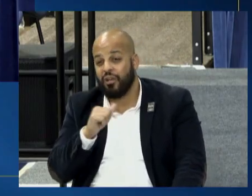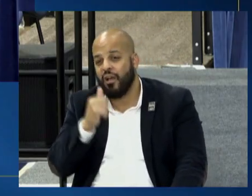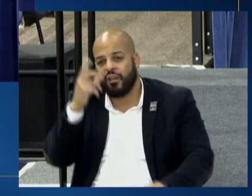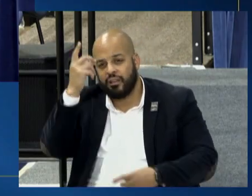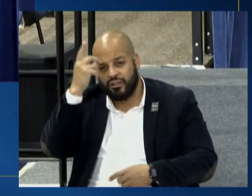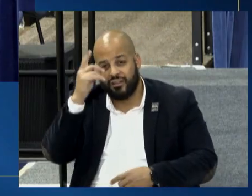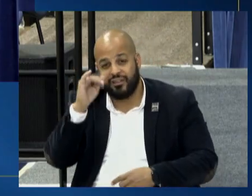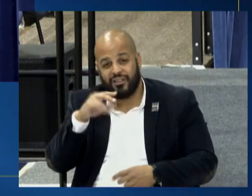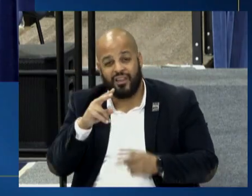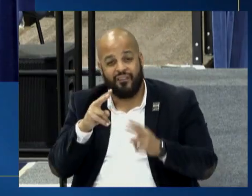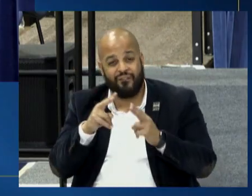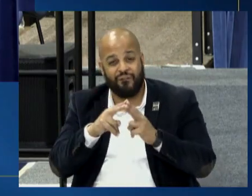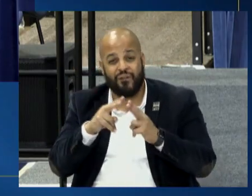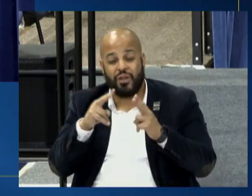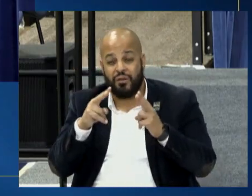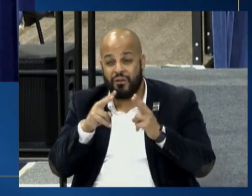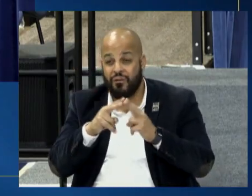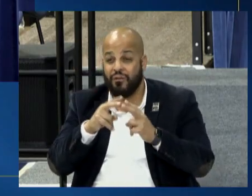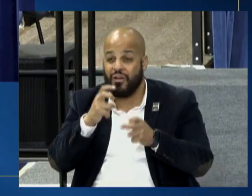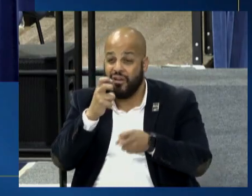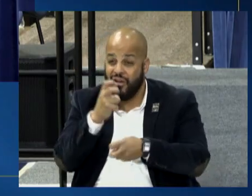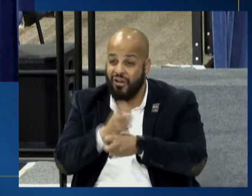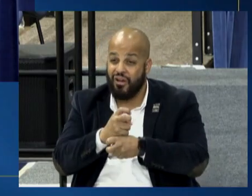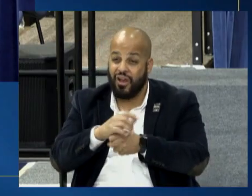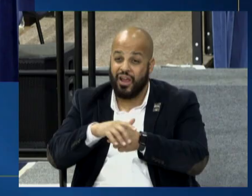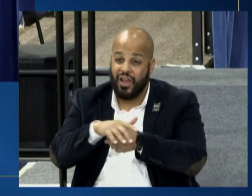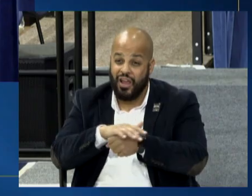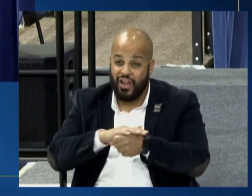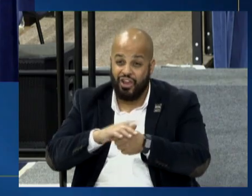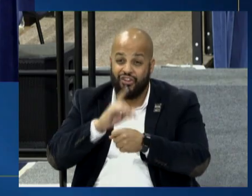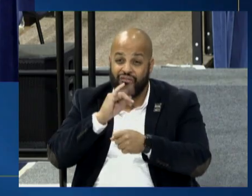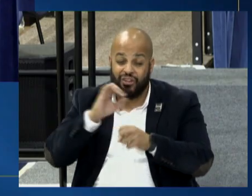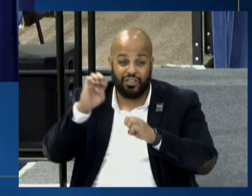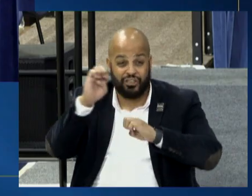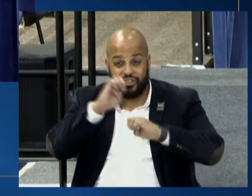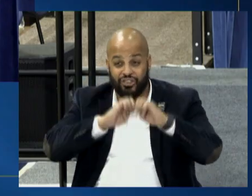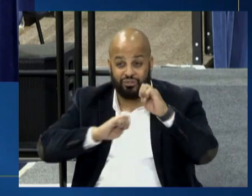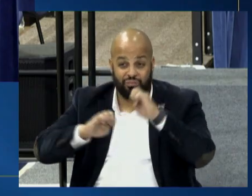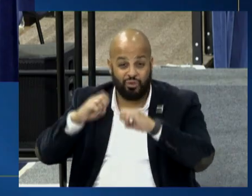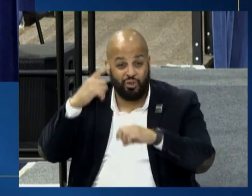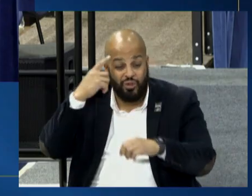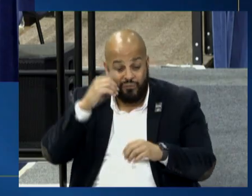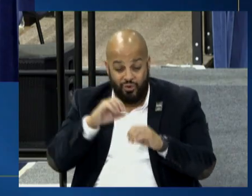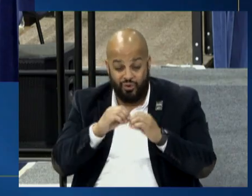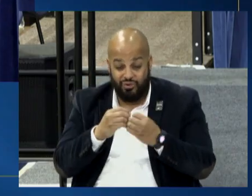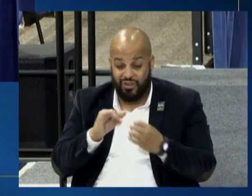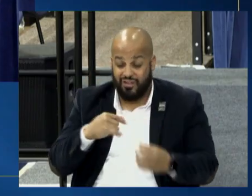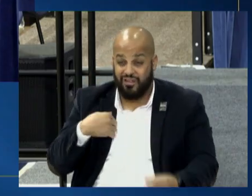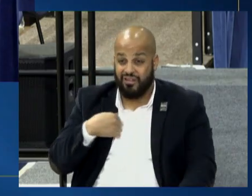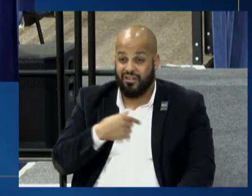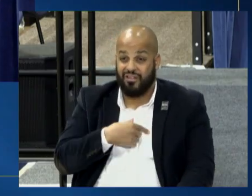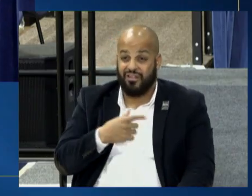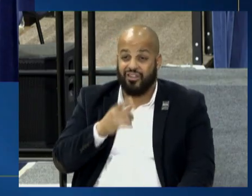very hard area to explore for an organization like ARPA-H that is really tech forward.